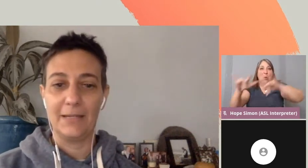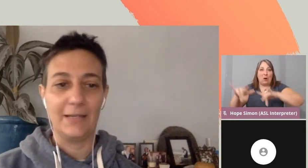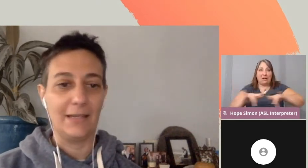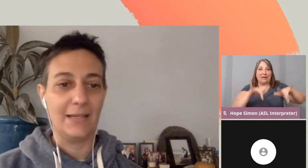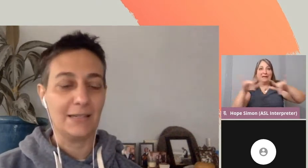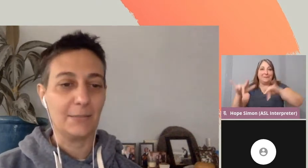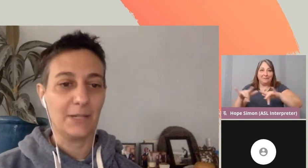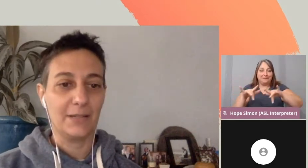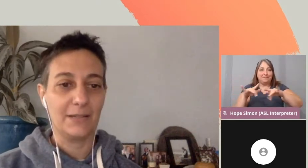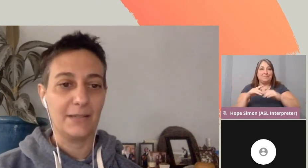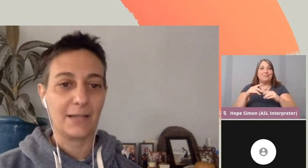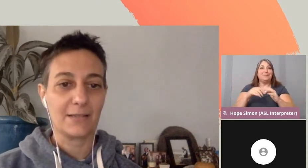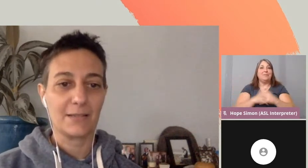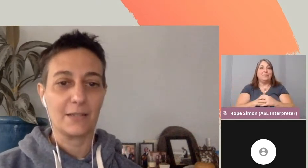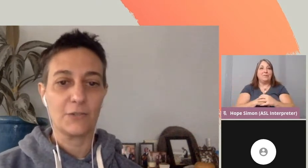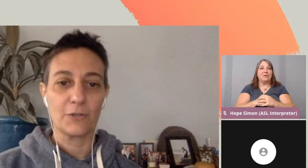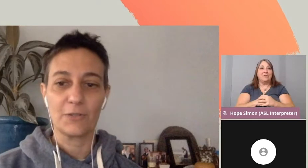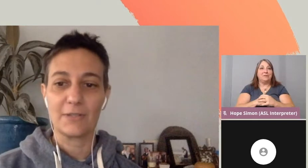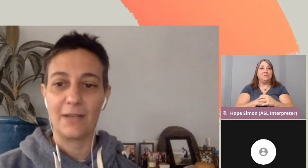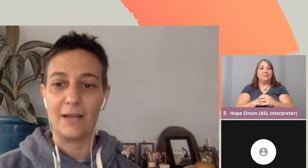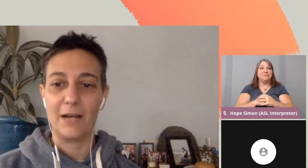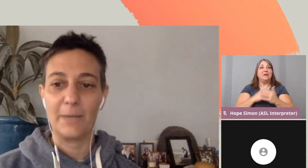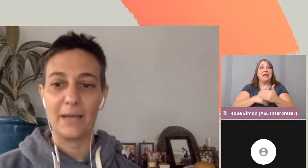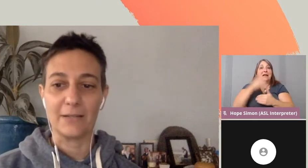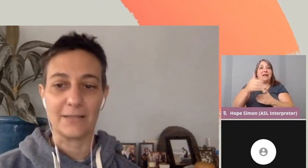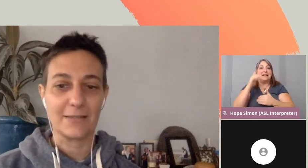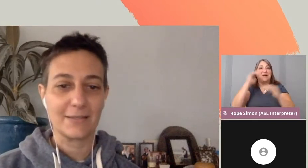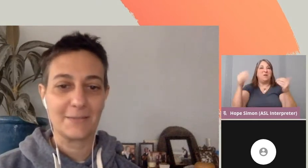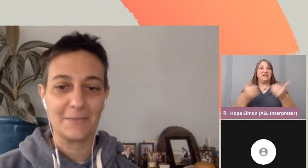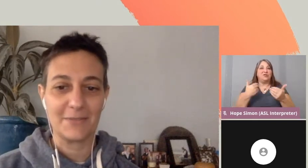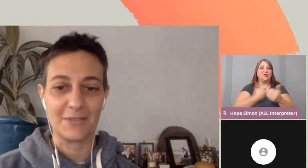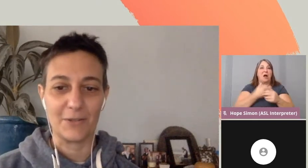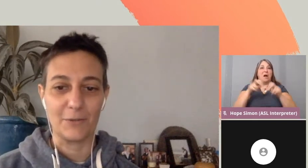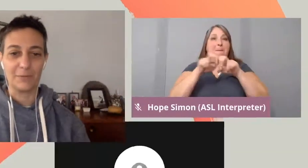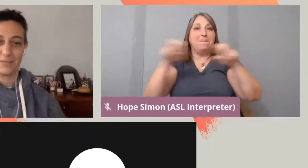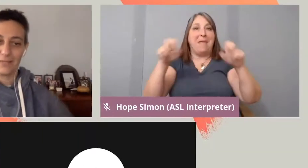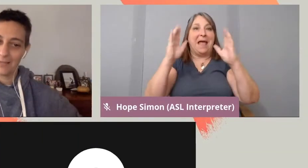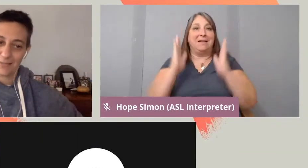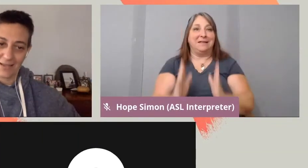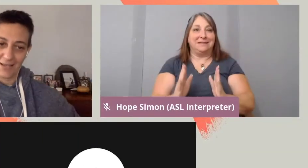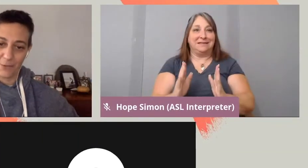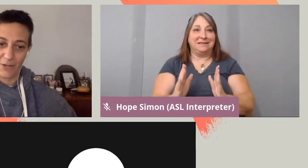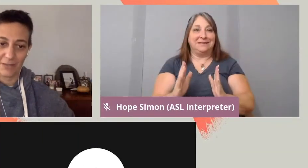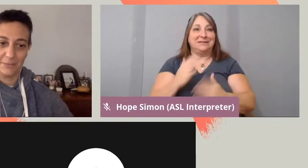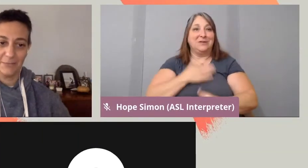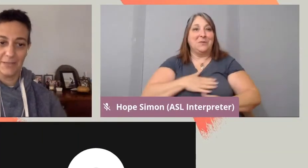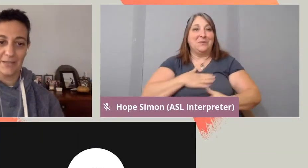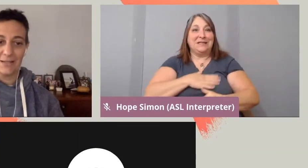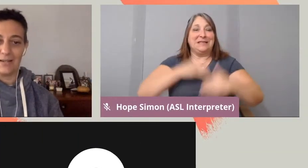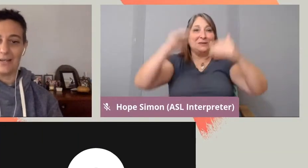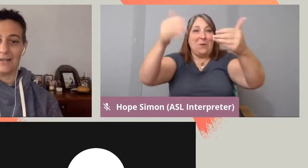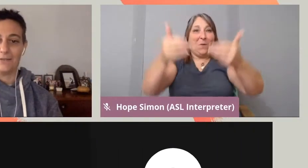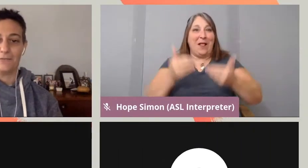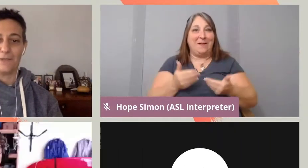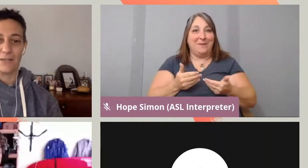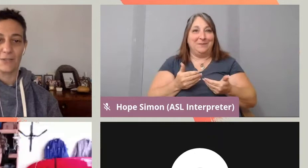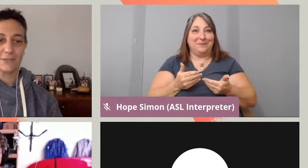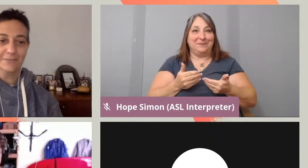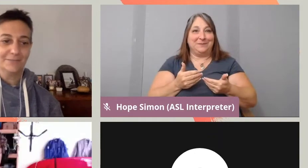and I'm gonna next introduce our panelists. So please welcome Faisal.